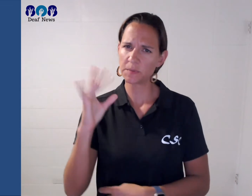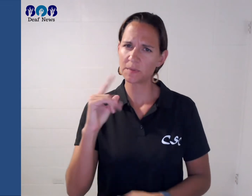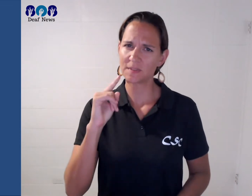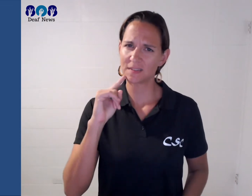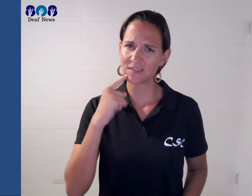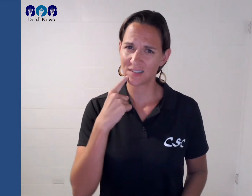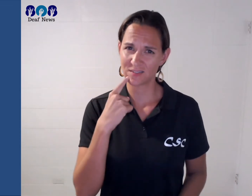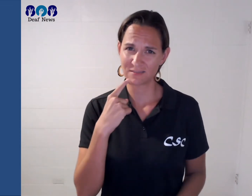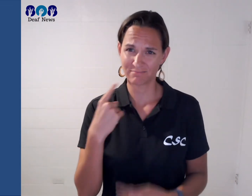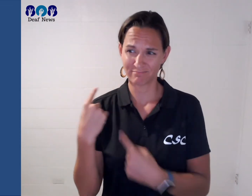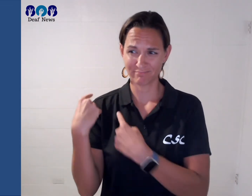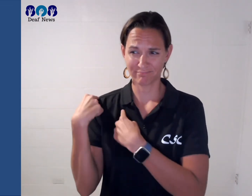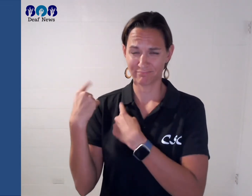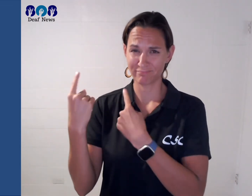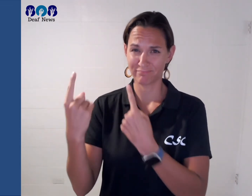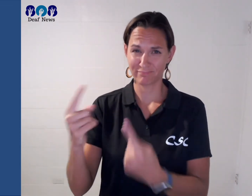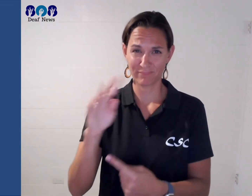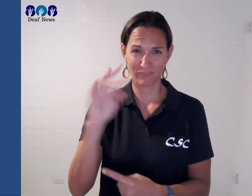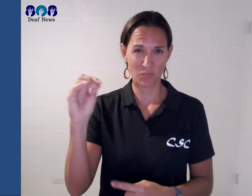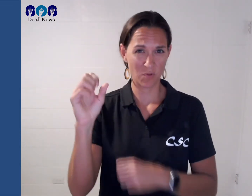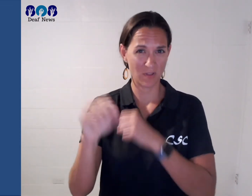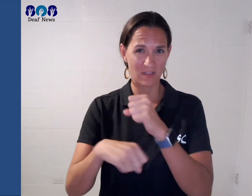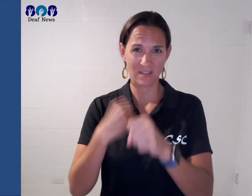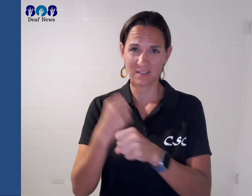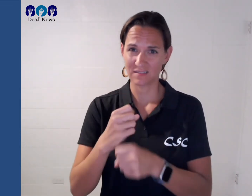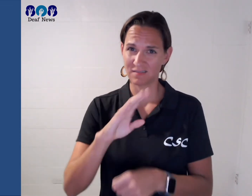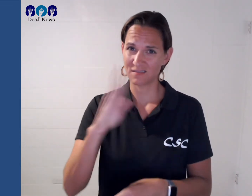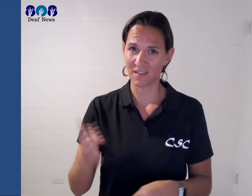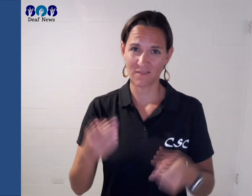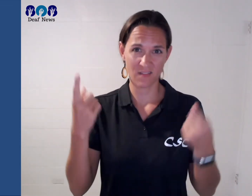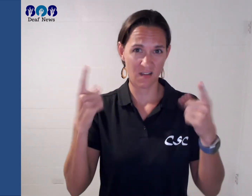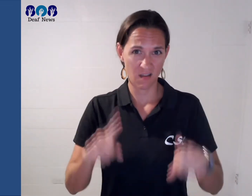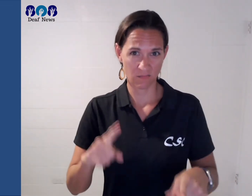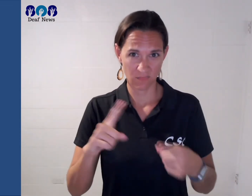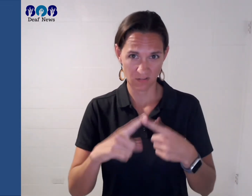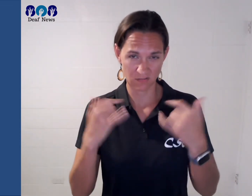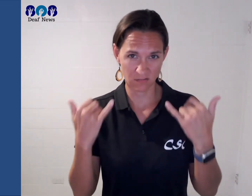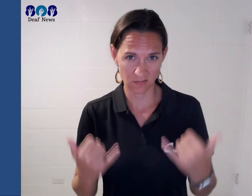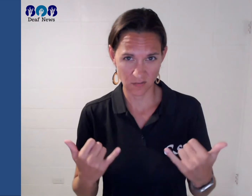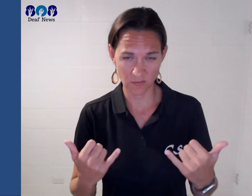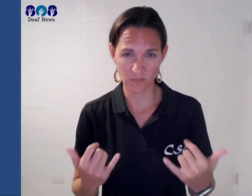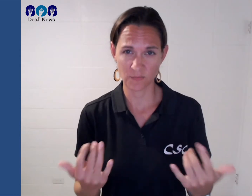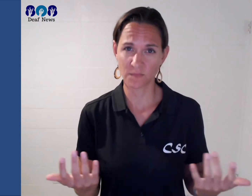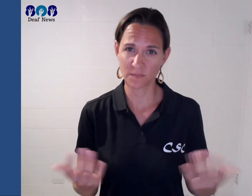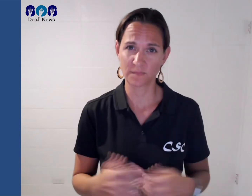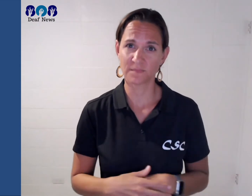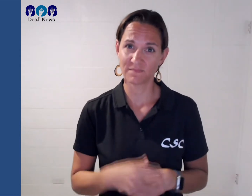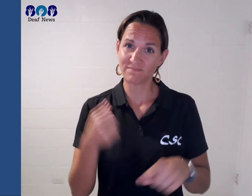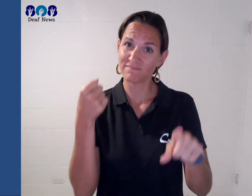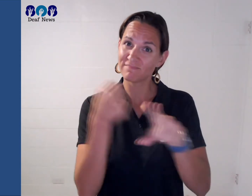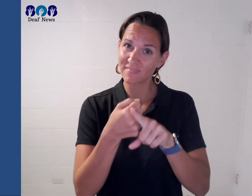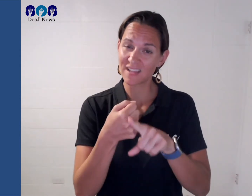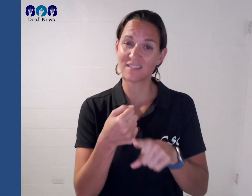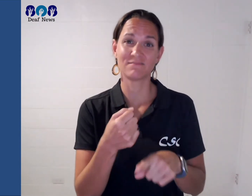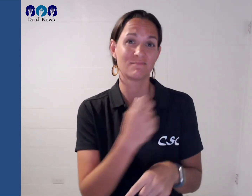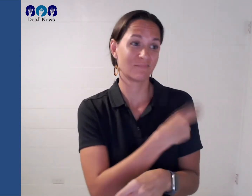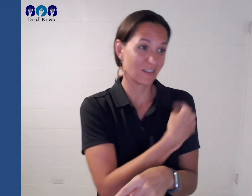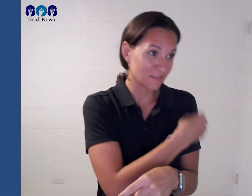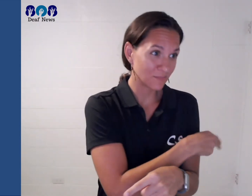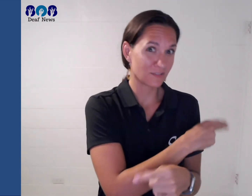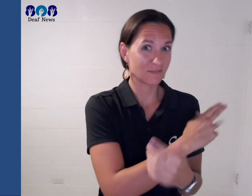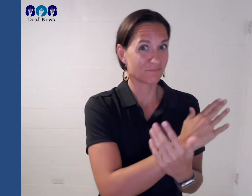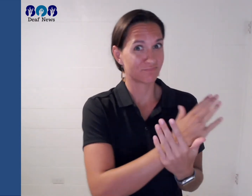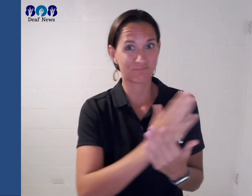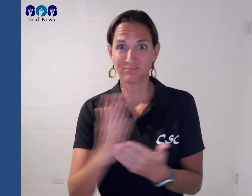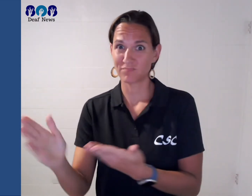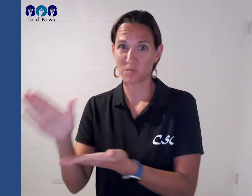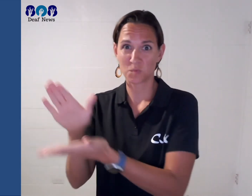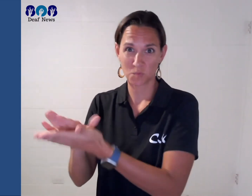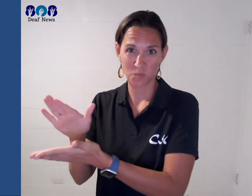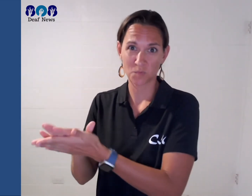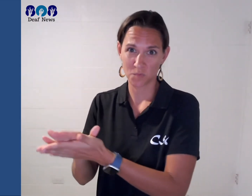Staff shortages have never been an issue in over 40 years. It has impacted a variety of